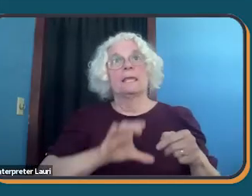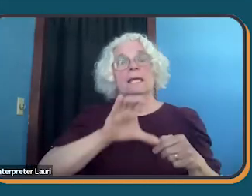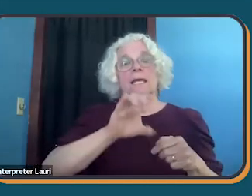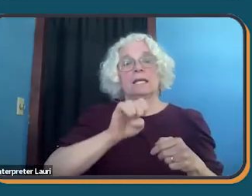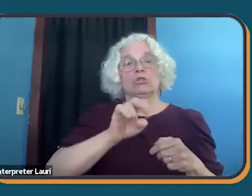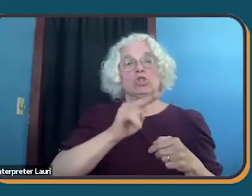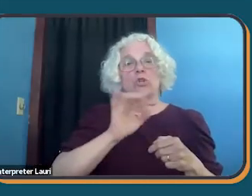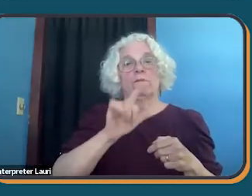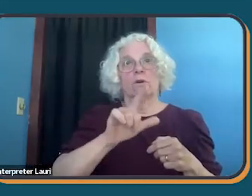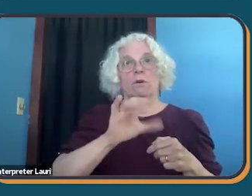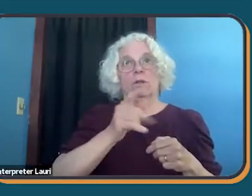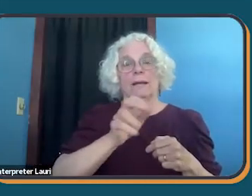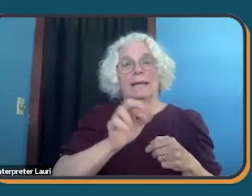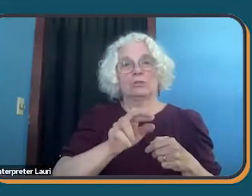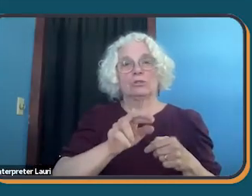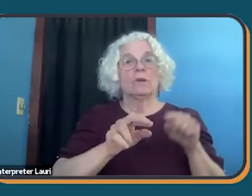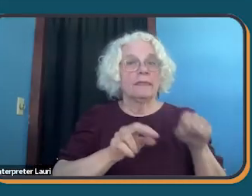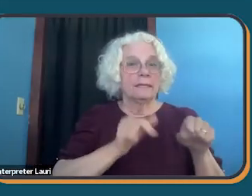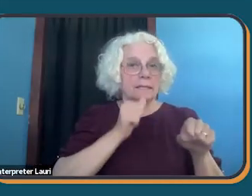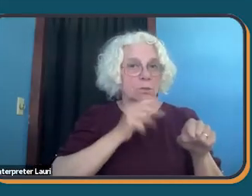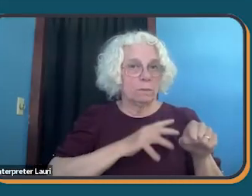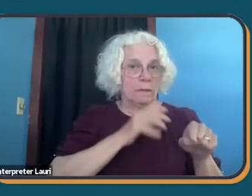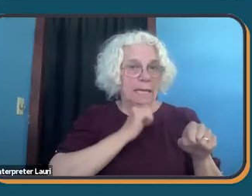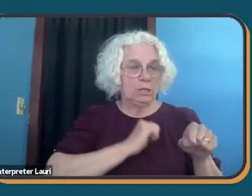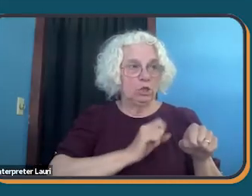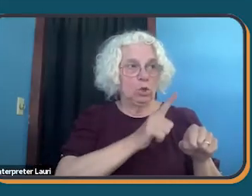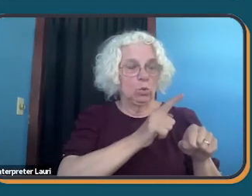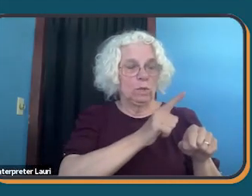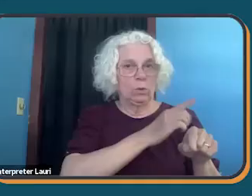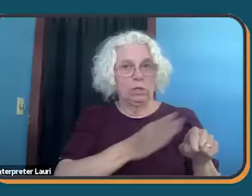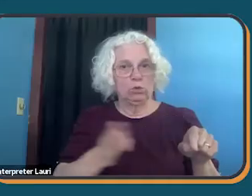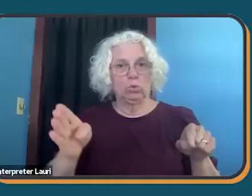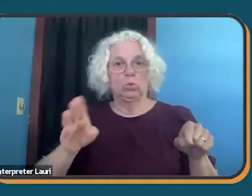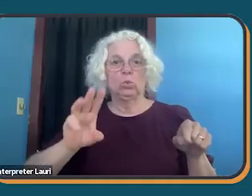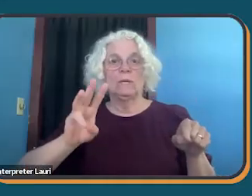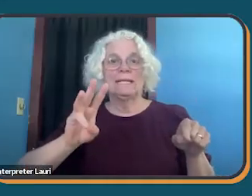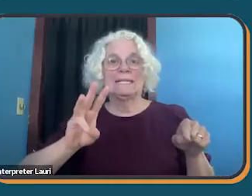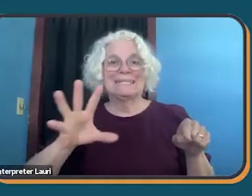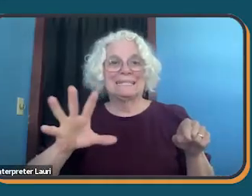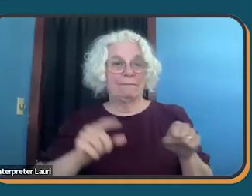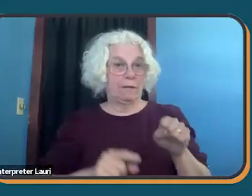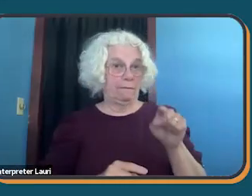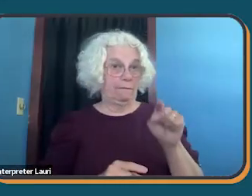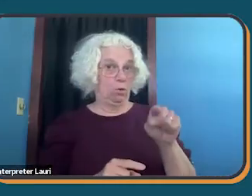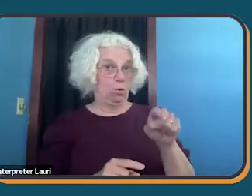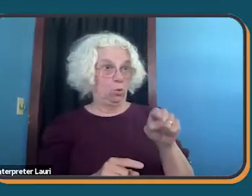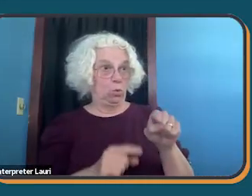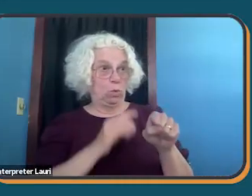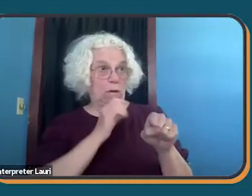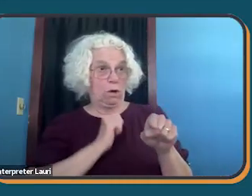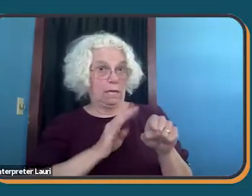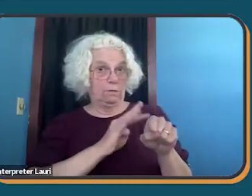for women ages 21 to 65, and Ms. Latisha, since you're 43, you should be getting